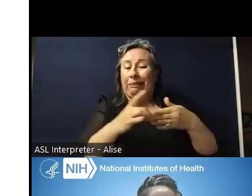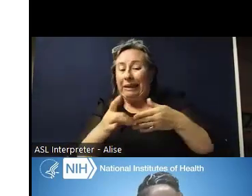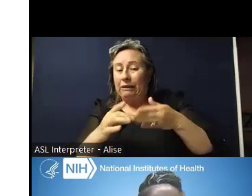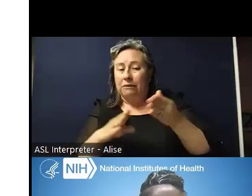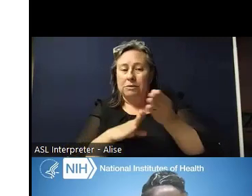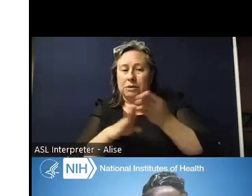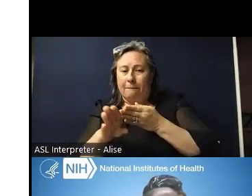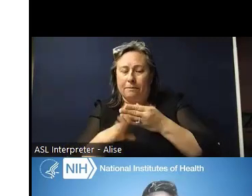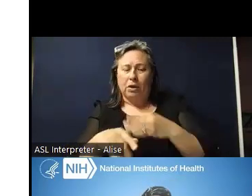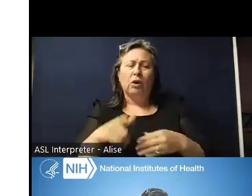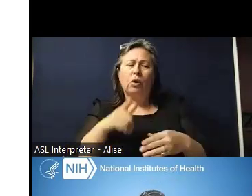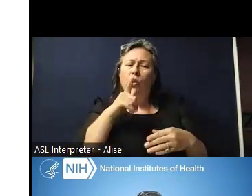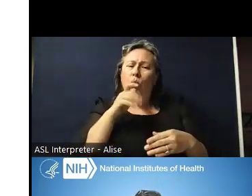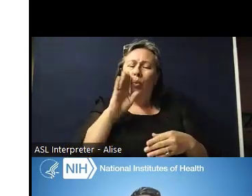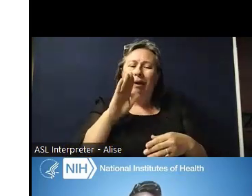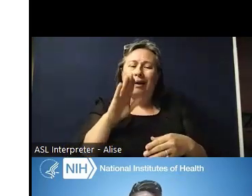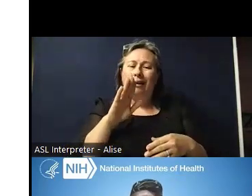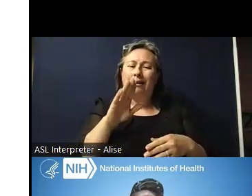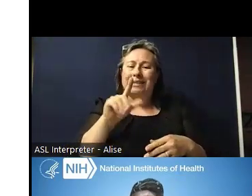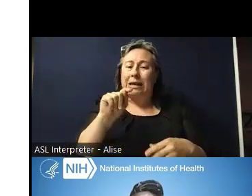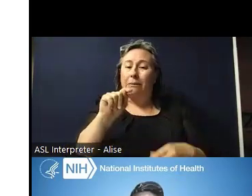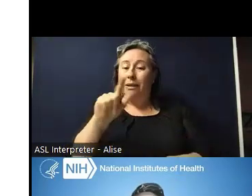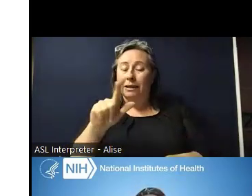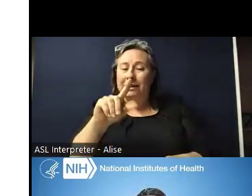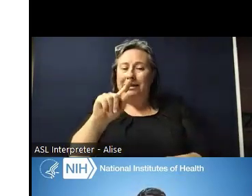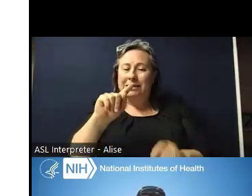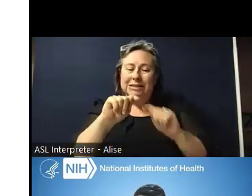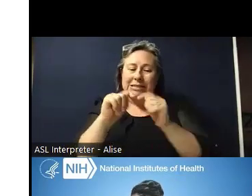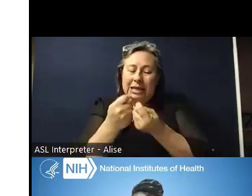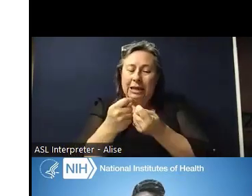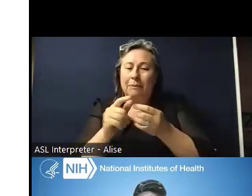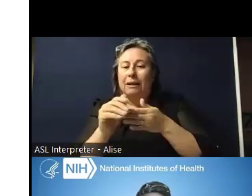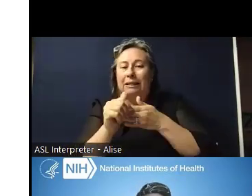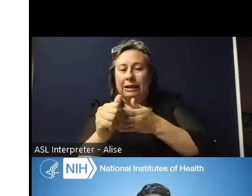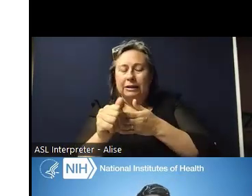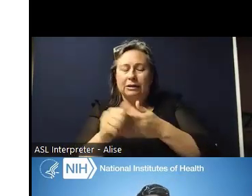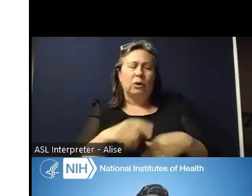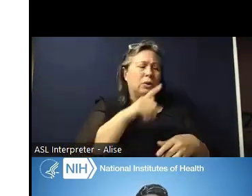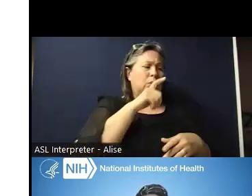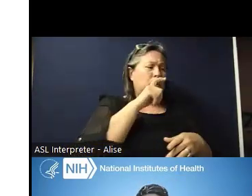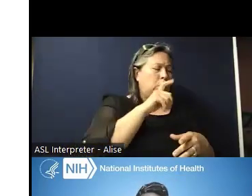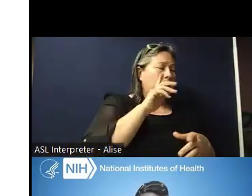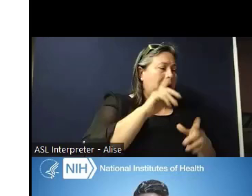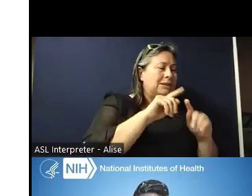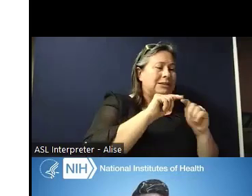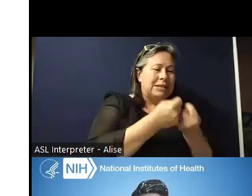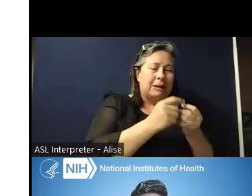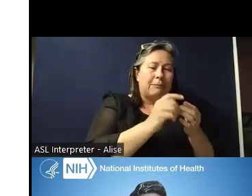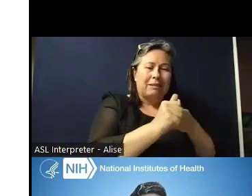Who's going to be the lead of that consortium? Who's going to be the lead of the subrecipients' activities?